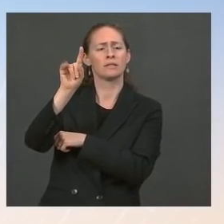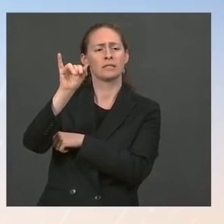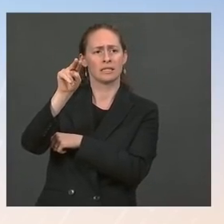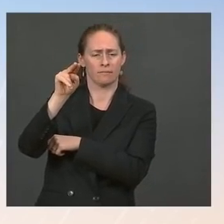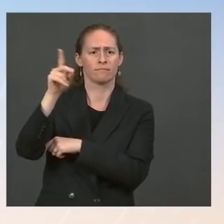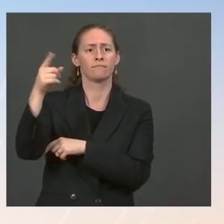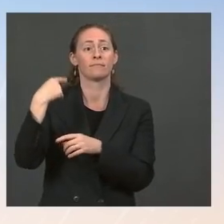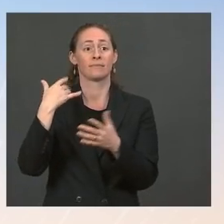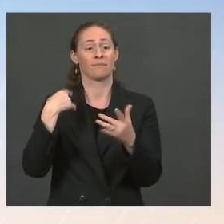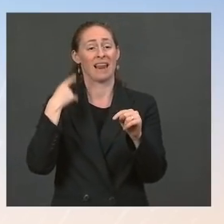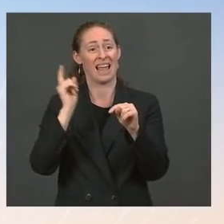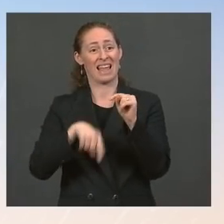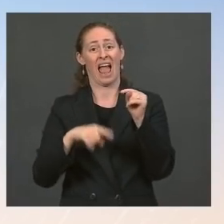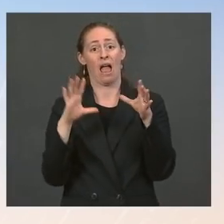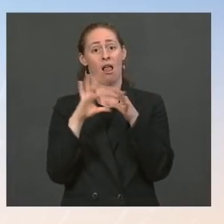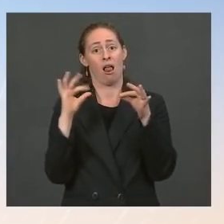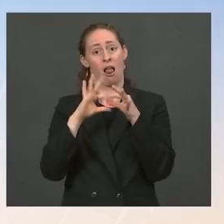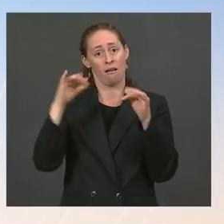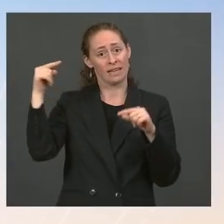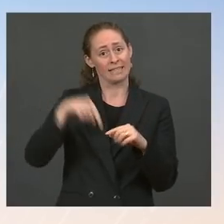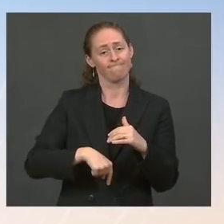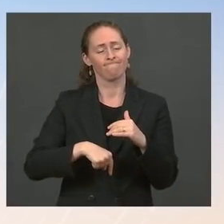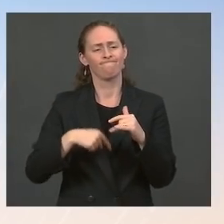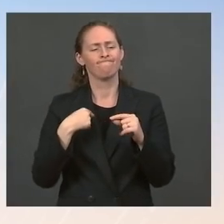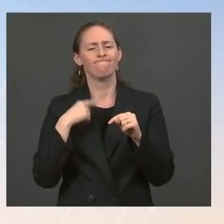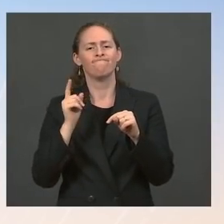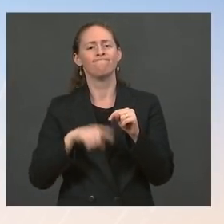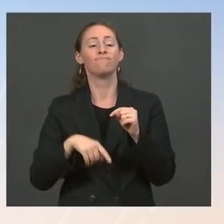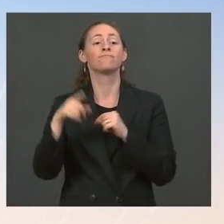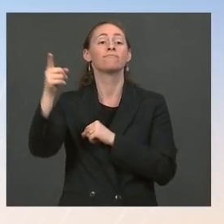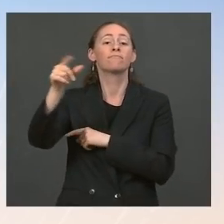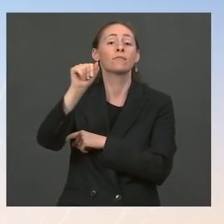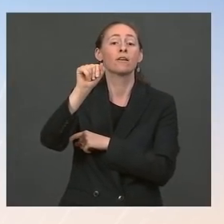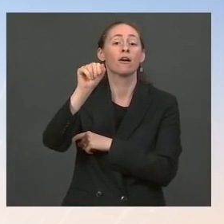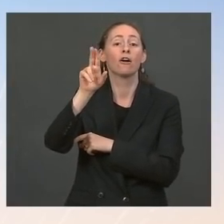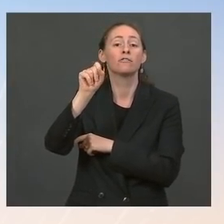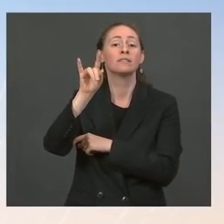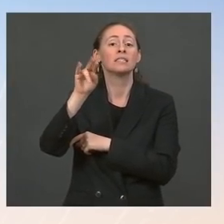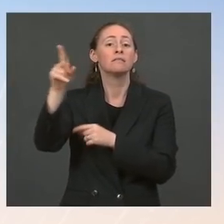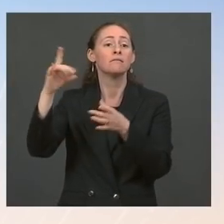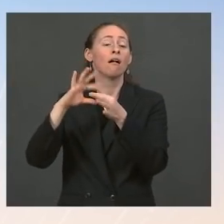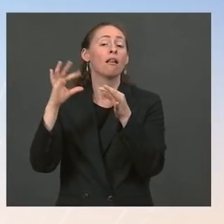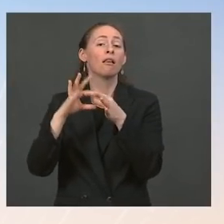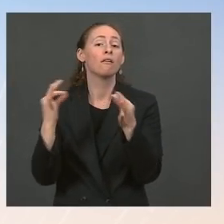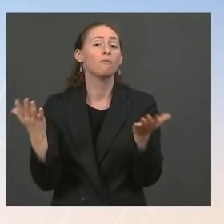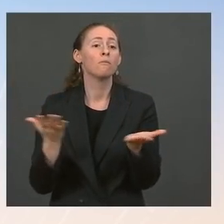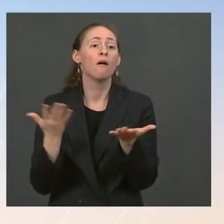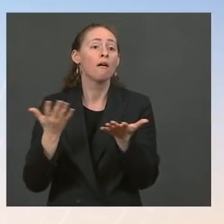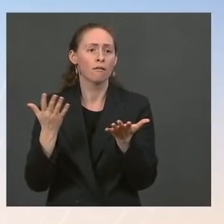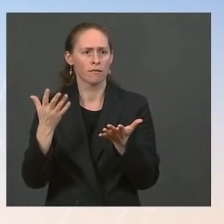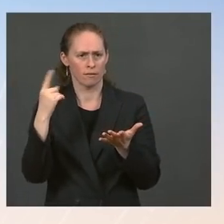I can say and would echo what he said, which is, generally speaking, we've made clear our concerns about the military capabilities